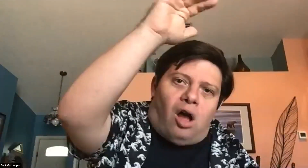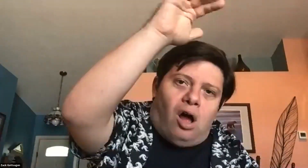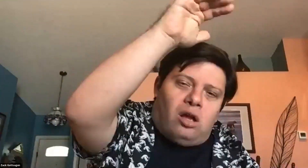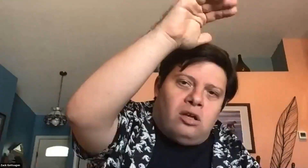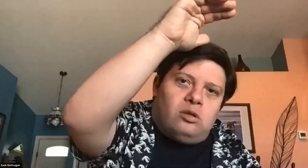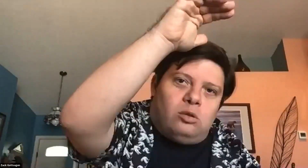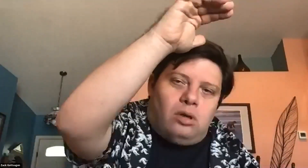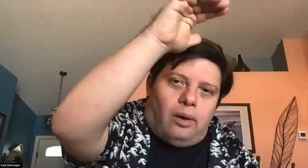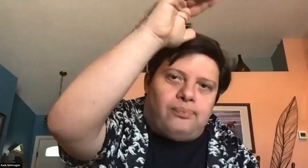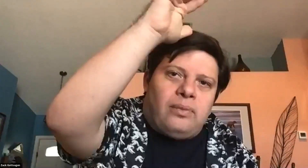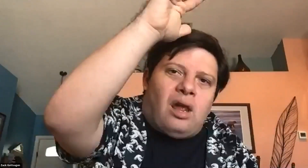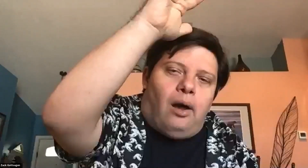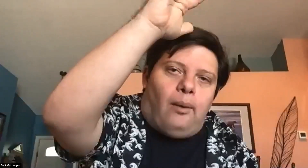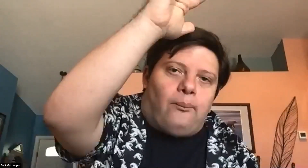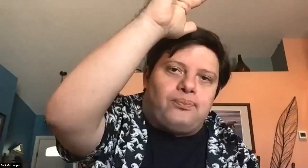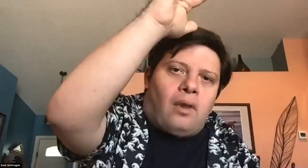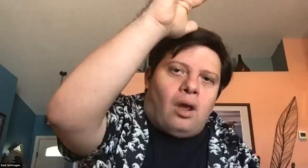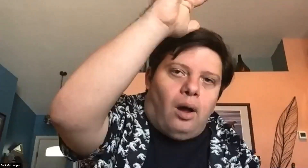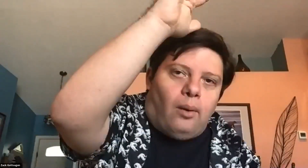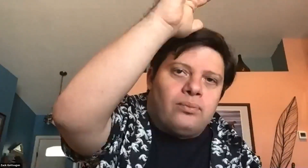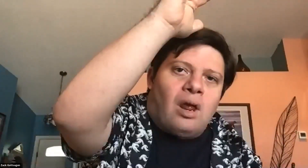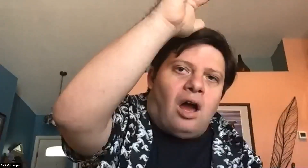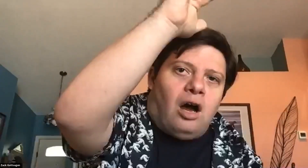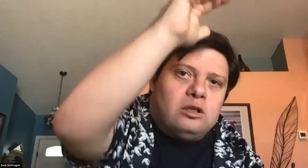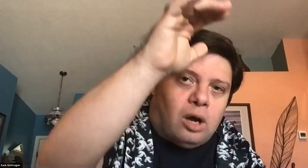I did